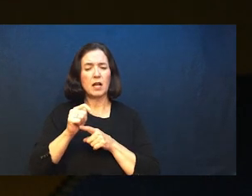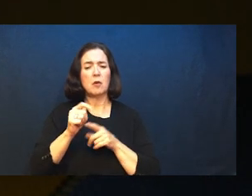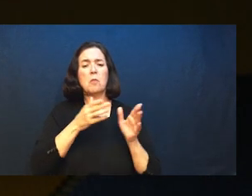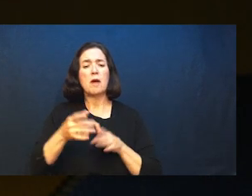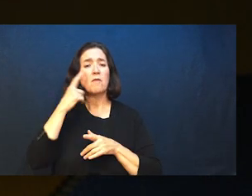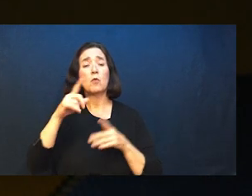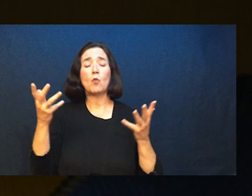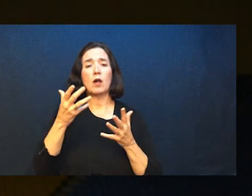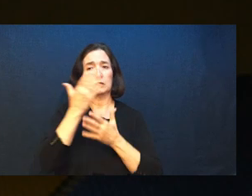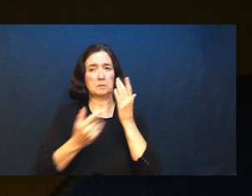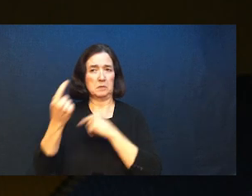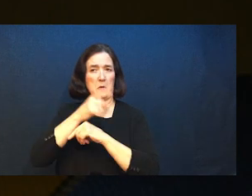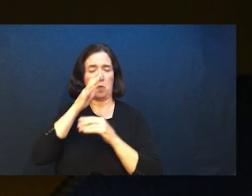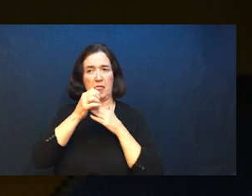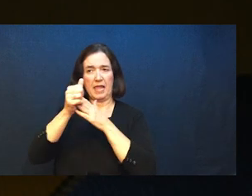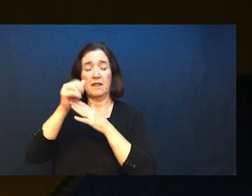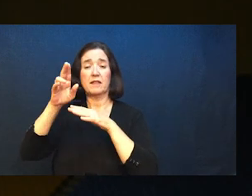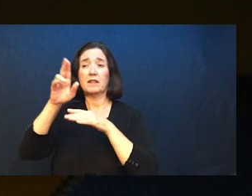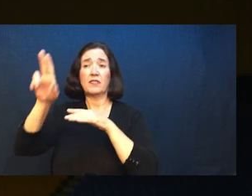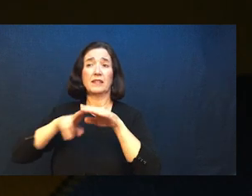and physical training that has prepared them